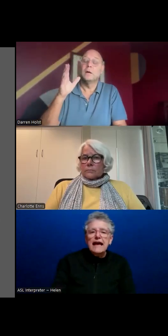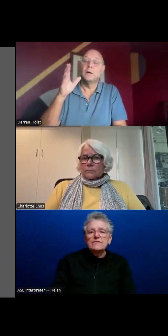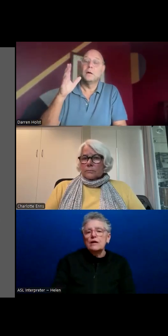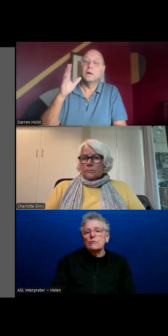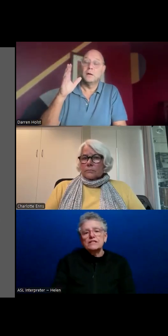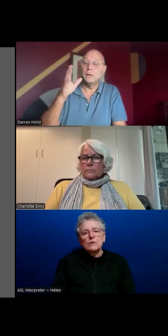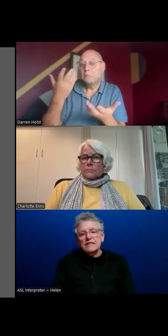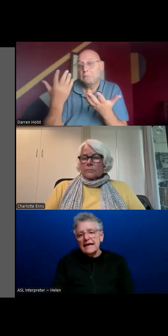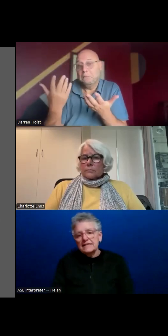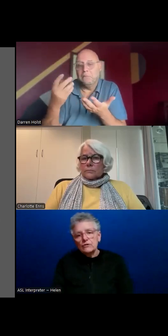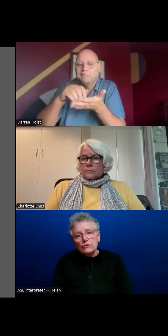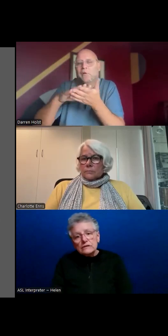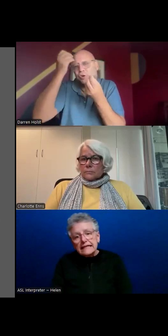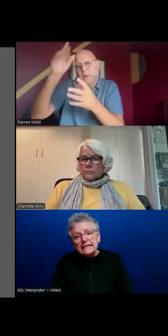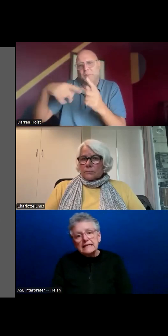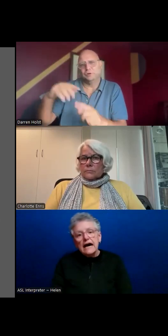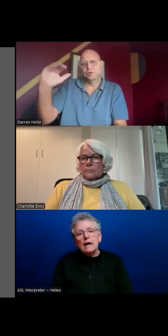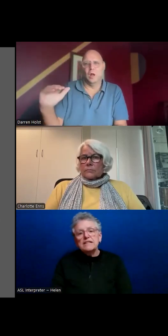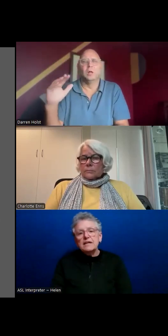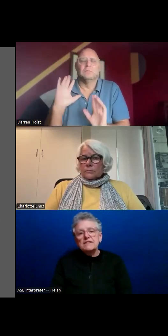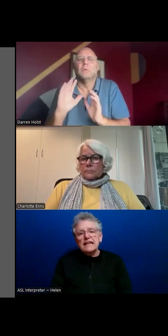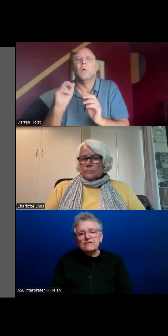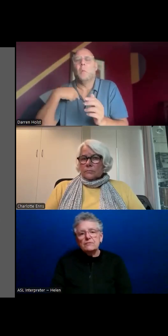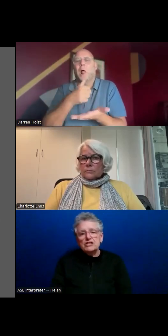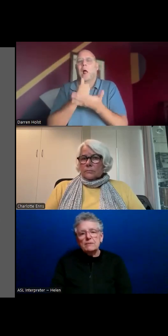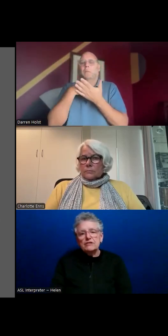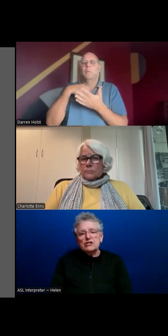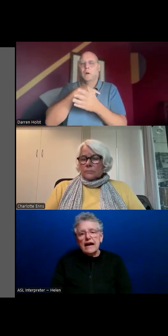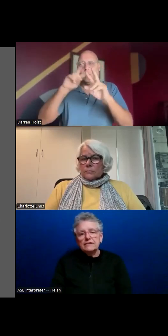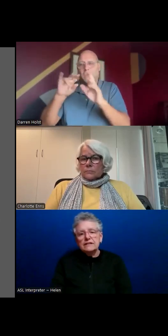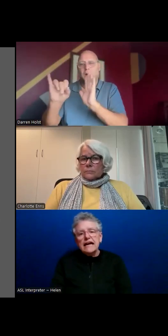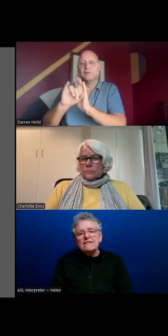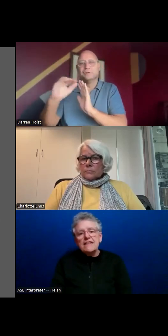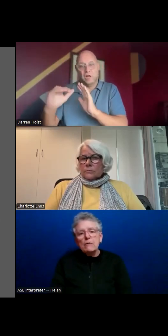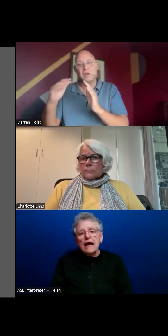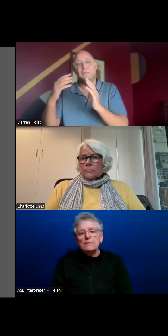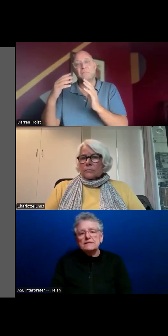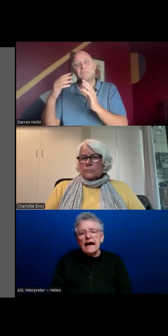whether or not their parents signed, if they were exposed to ASL early, document that information about the child.